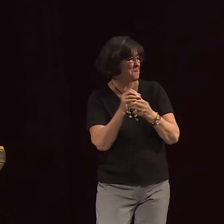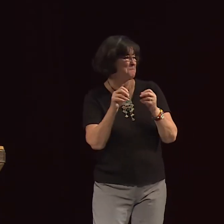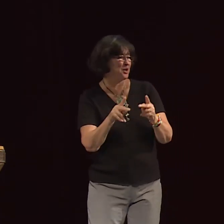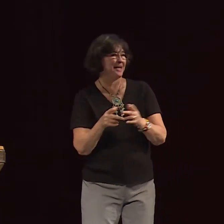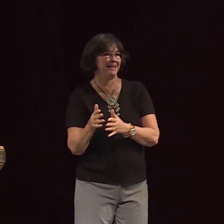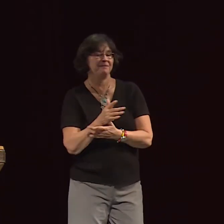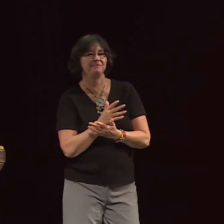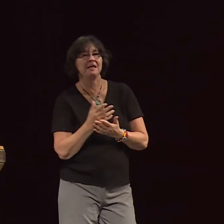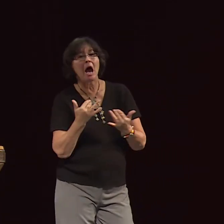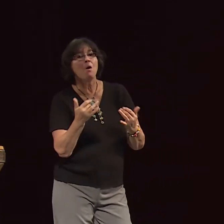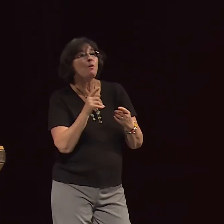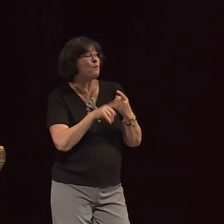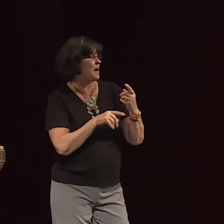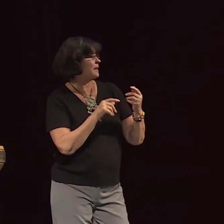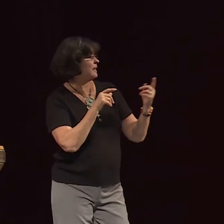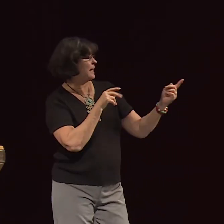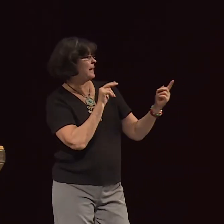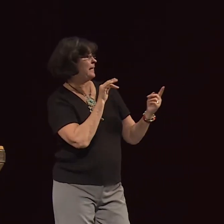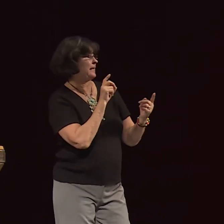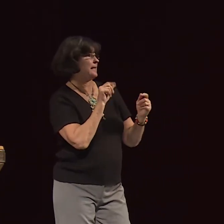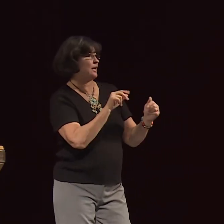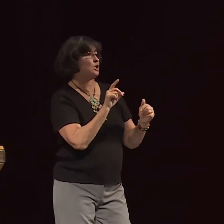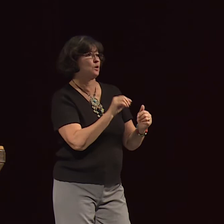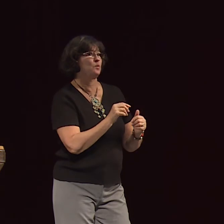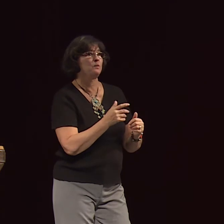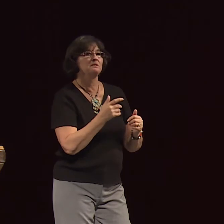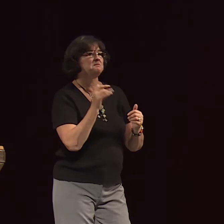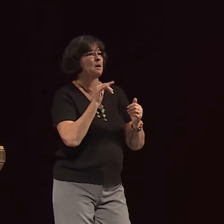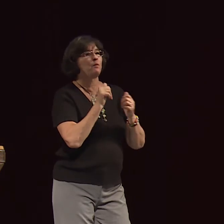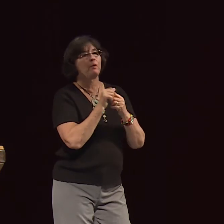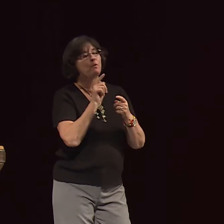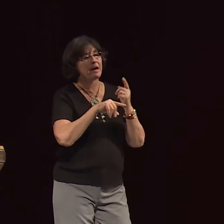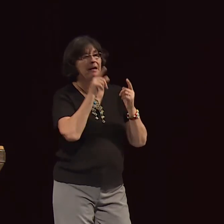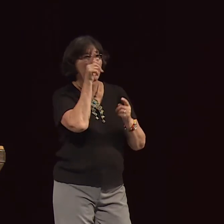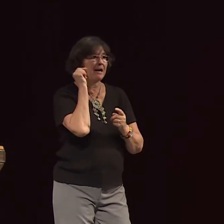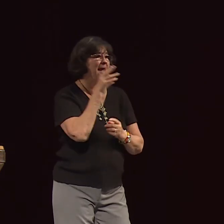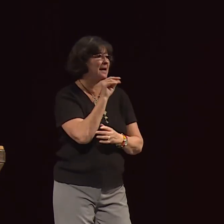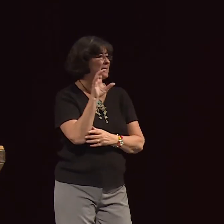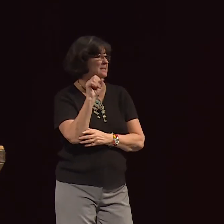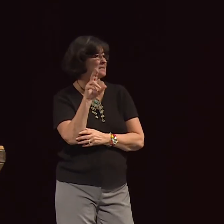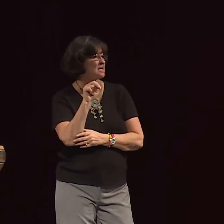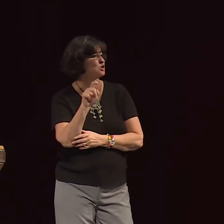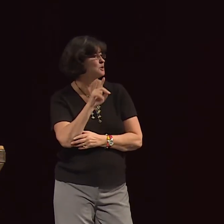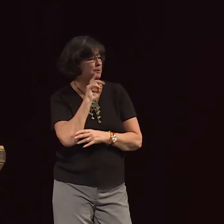Often in college, deaf individuals who maybe did not use sign language before learn it,